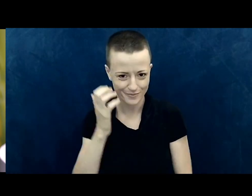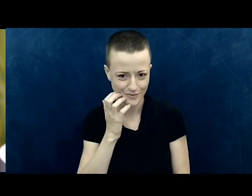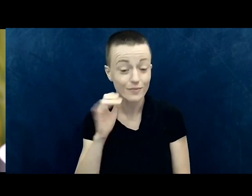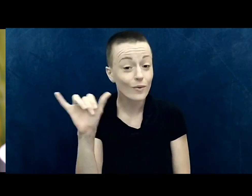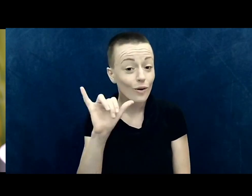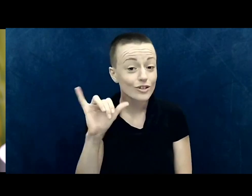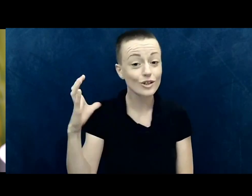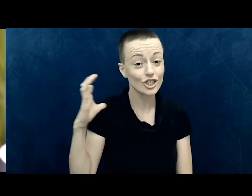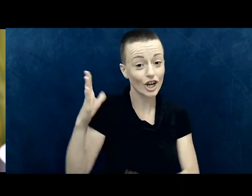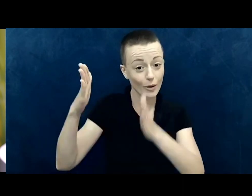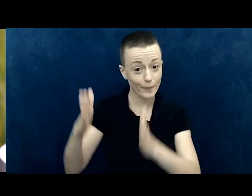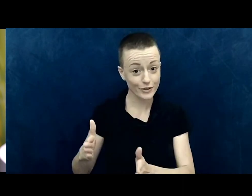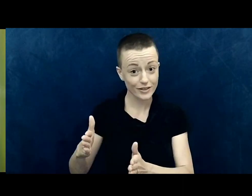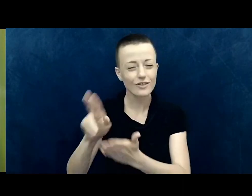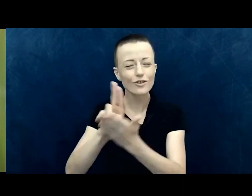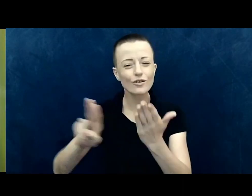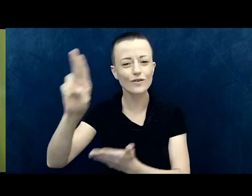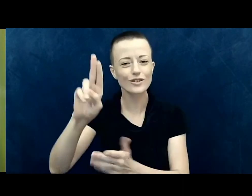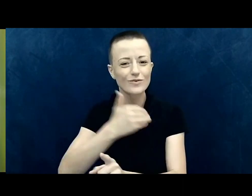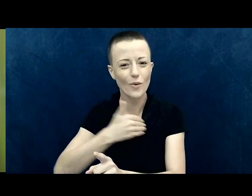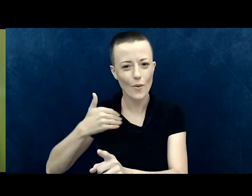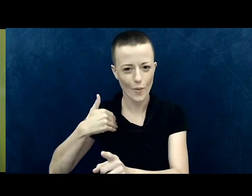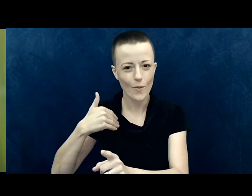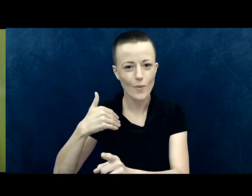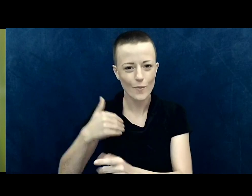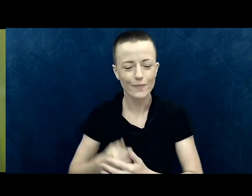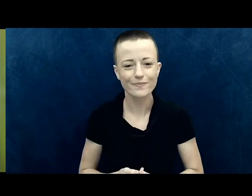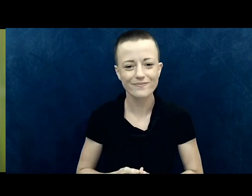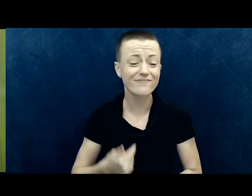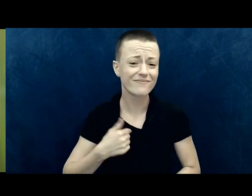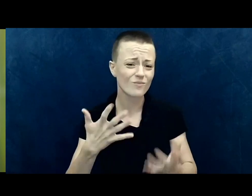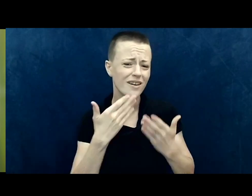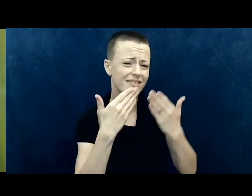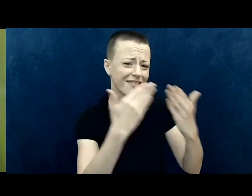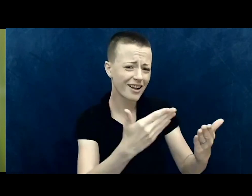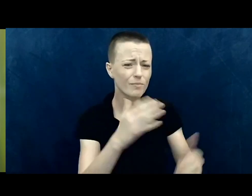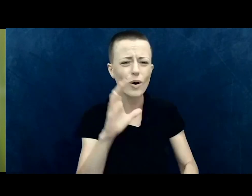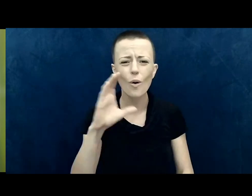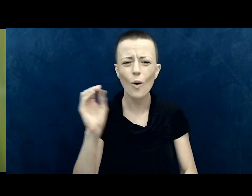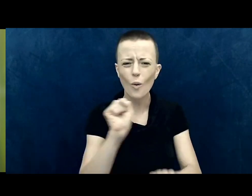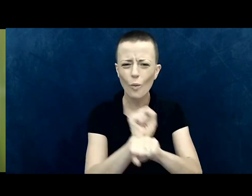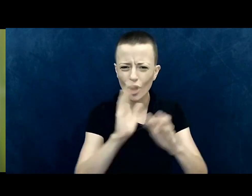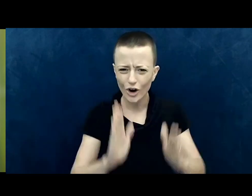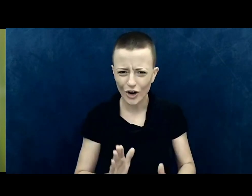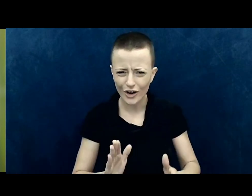at the University of Toronto. I'd like to start off by thanking my colleagues Drs. Noah Ivers and Eyal Cohen